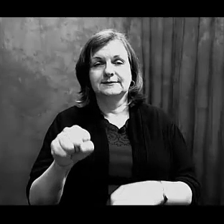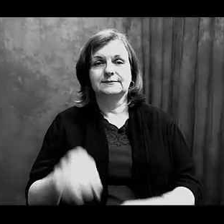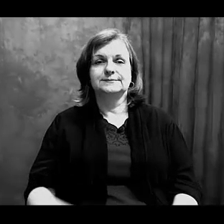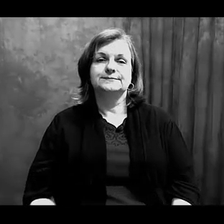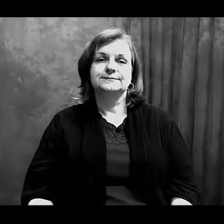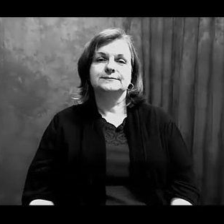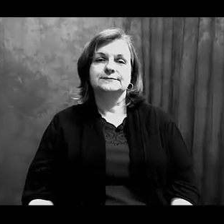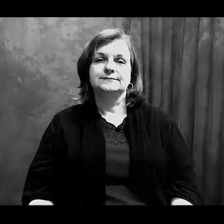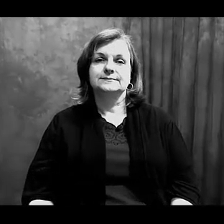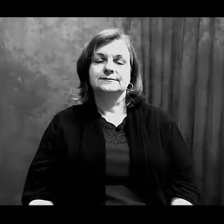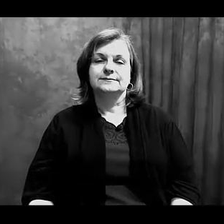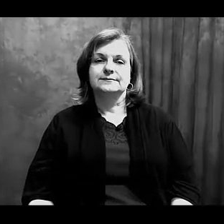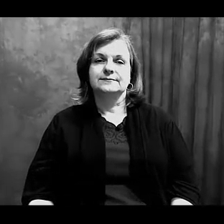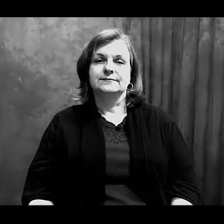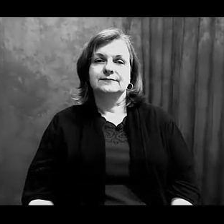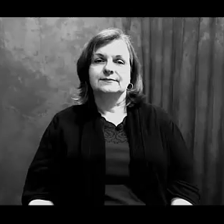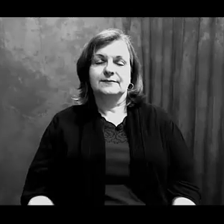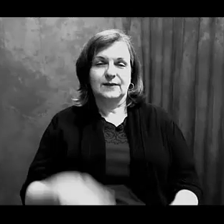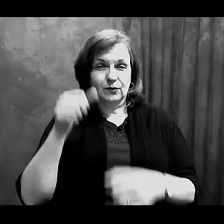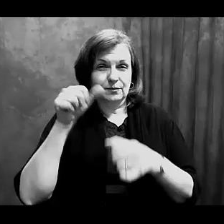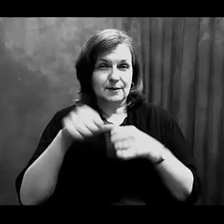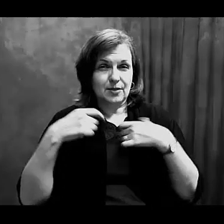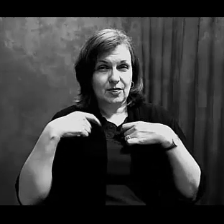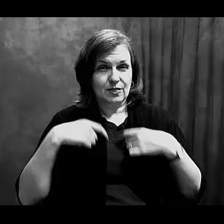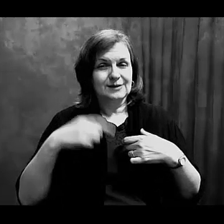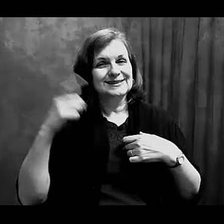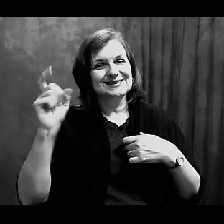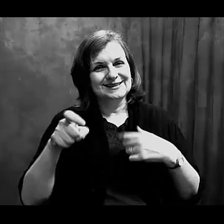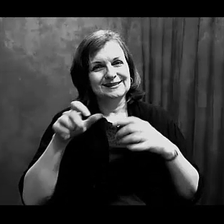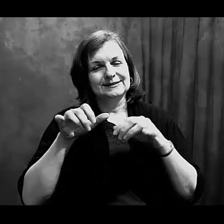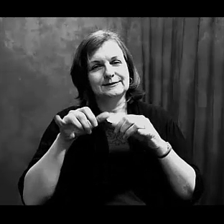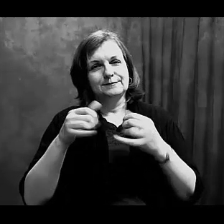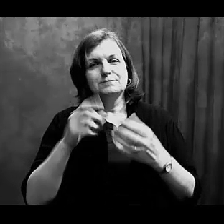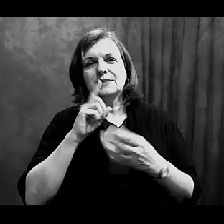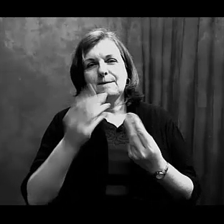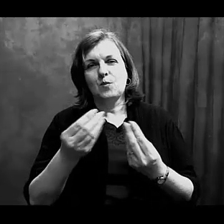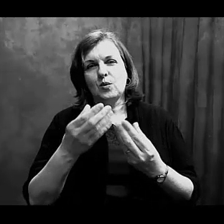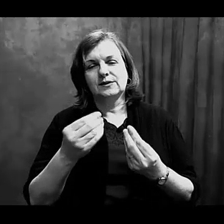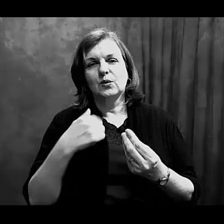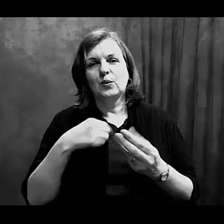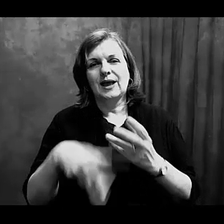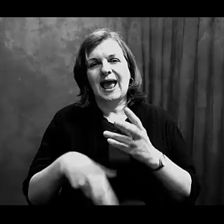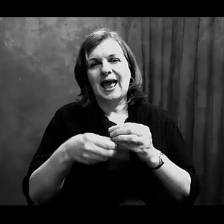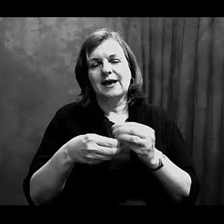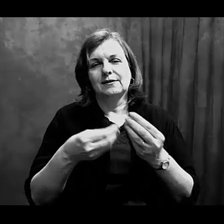we said that everything has to stay moist we actually produce something known as surfactants or secretions